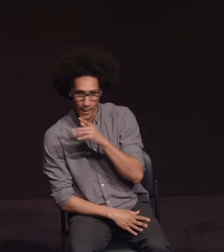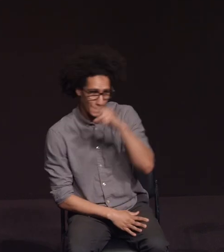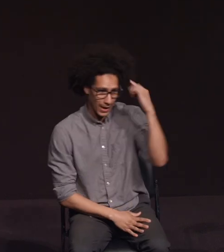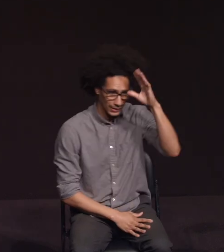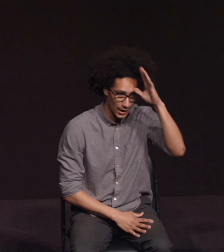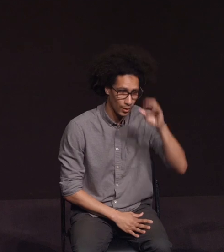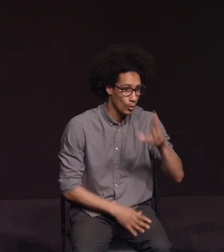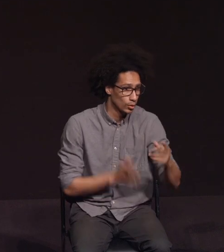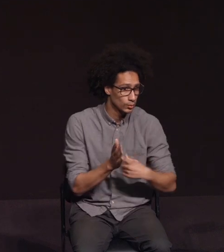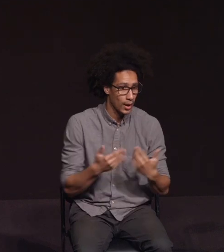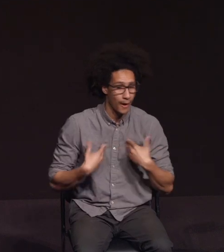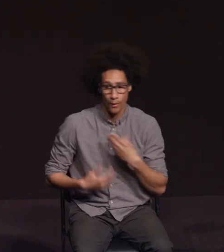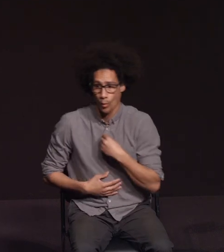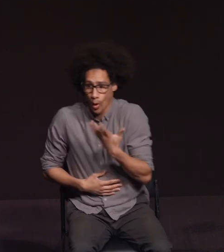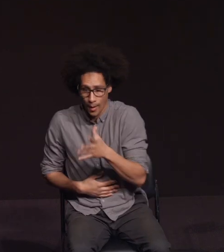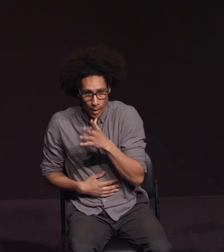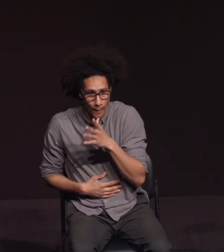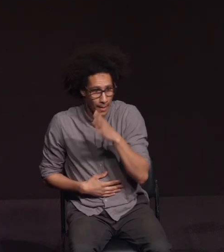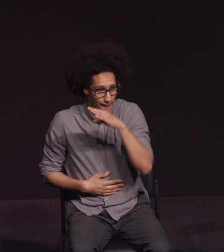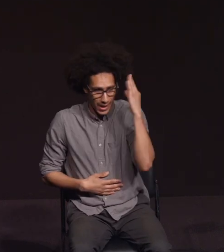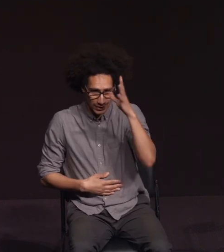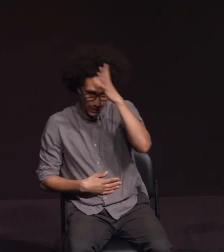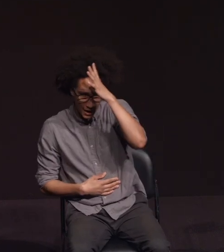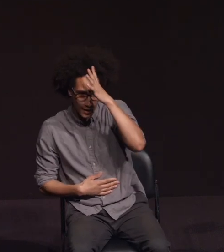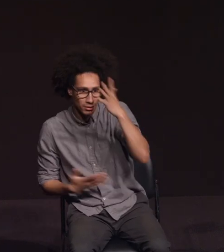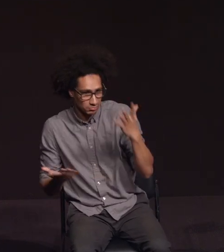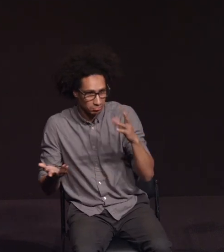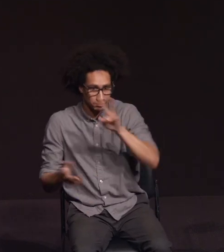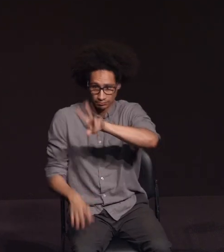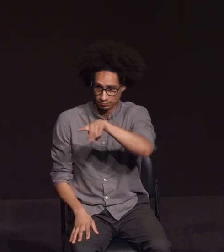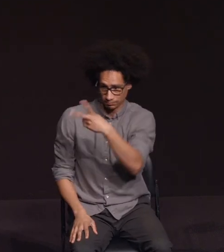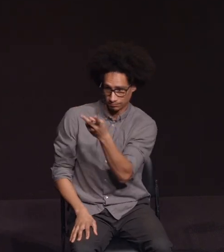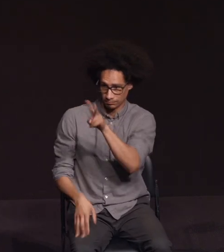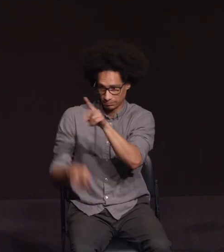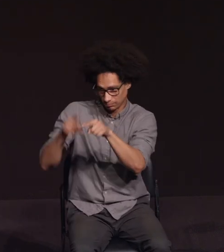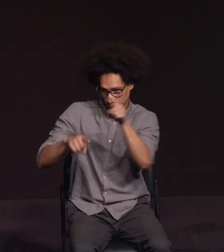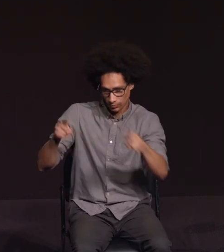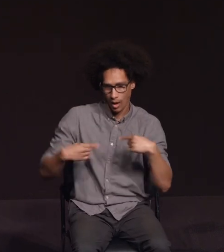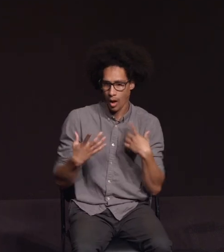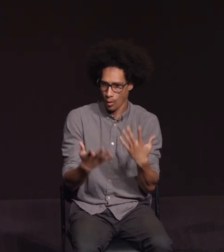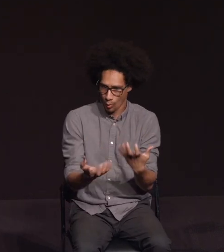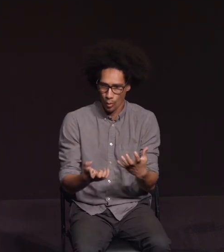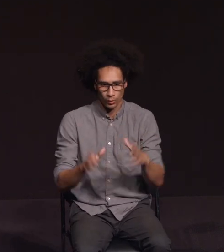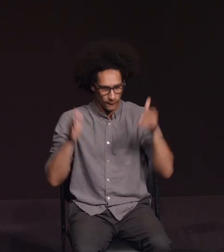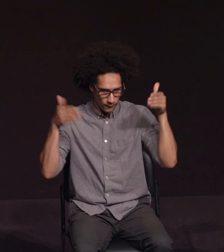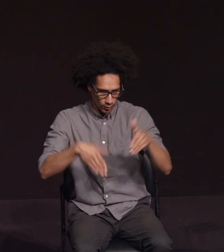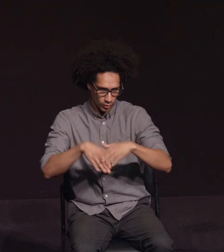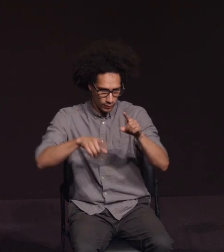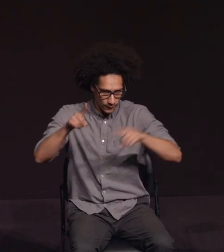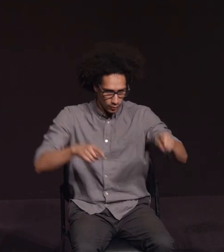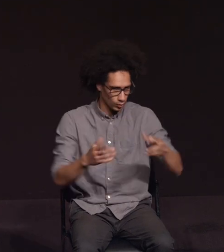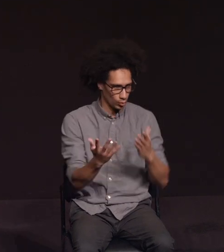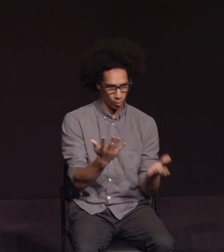sometimes you might have a white mom and a Black dad. So I really wanted to diversify the family depiction throughout my books.